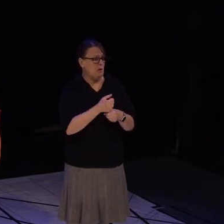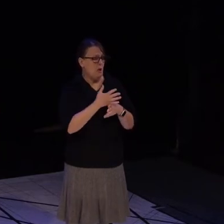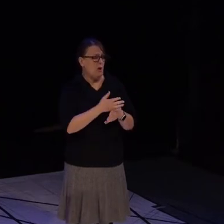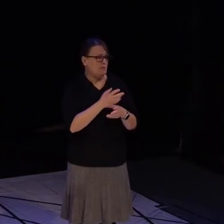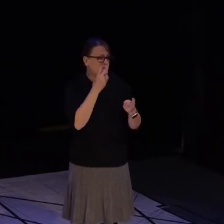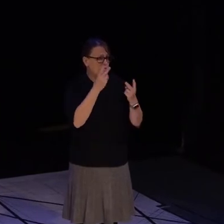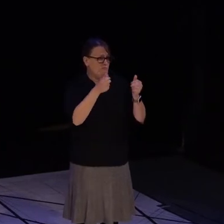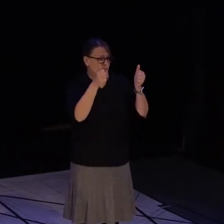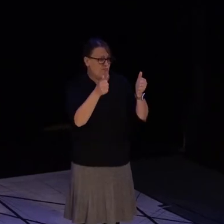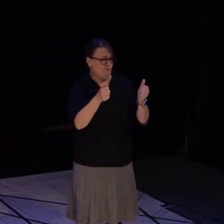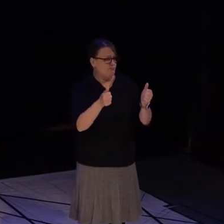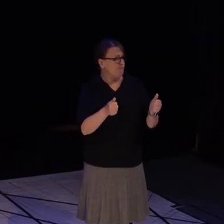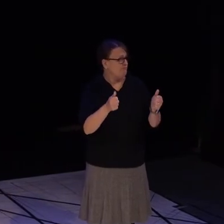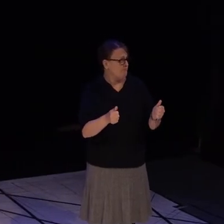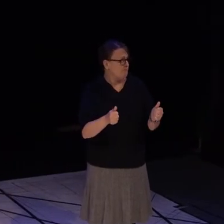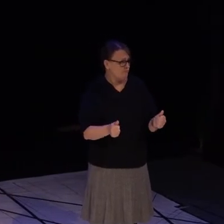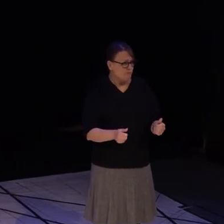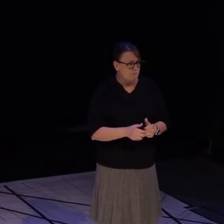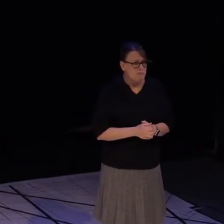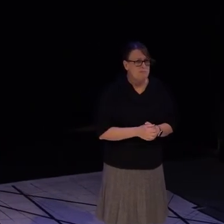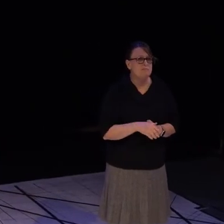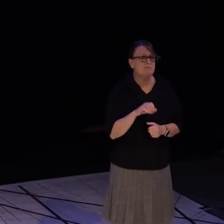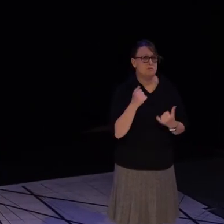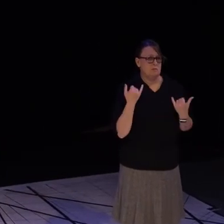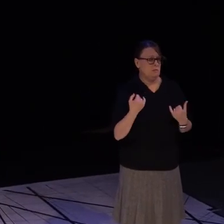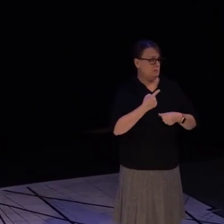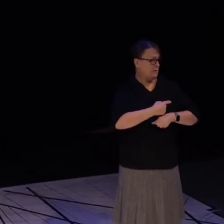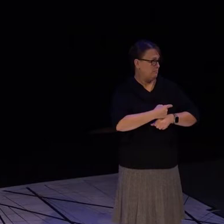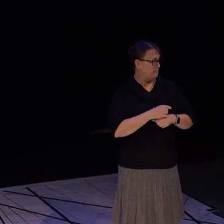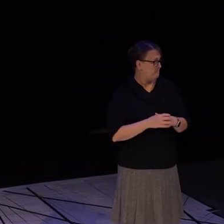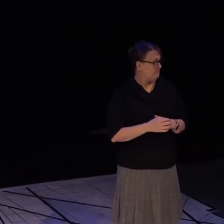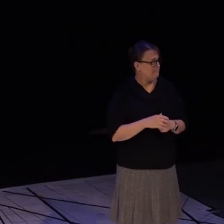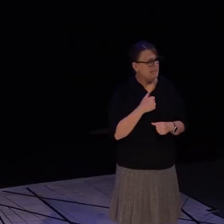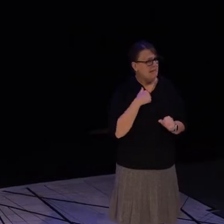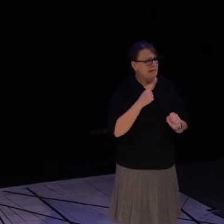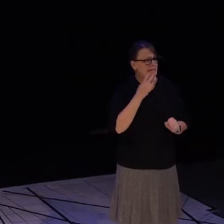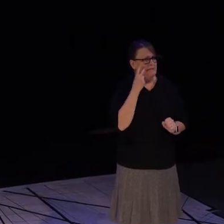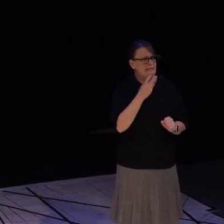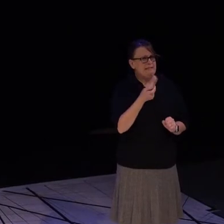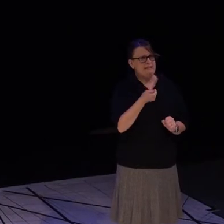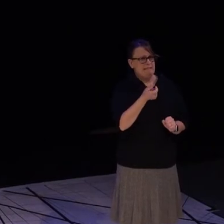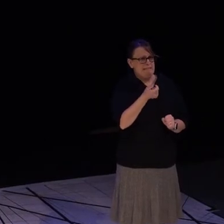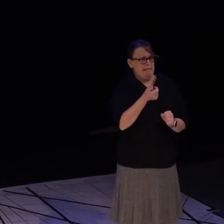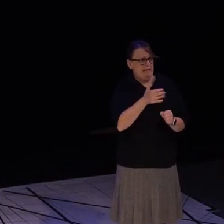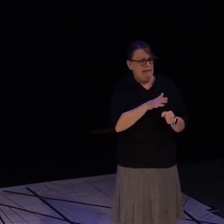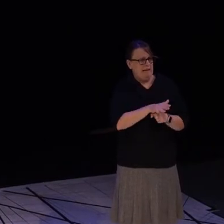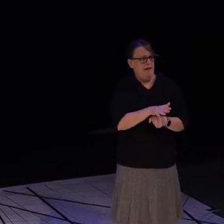throughout my entire life. So today I can see just enough to be a little bit tricky